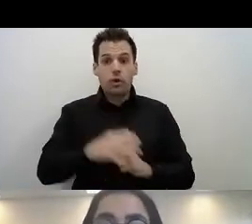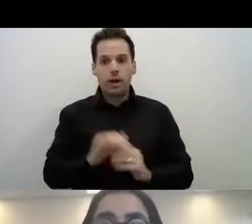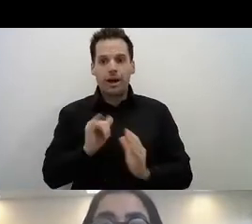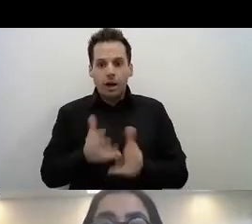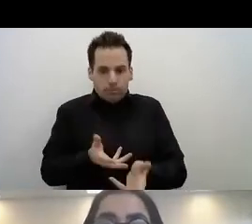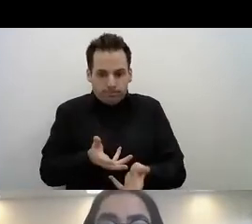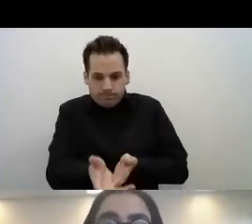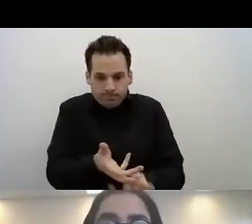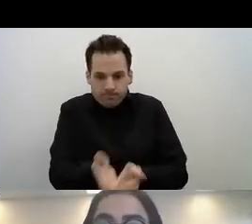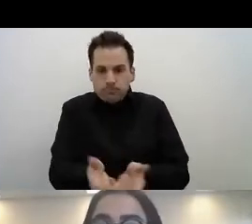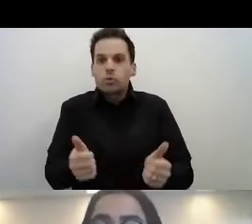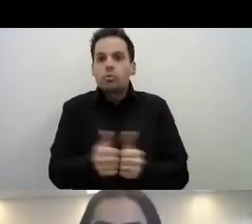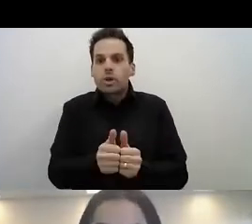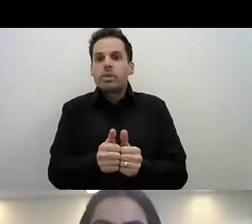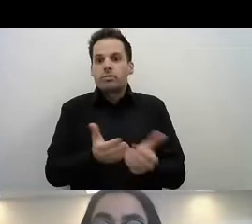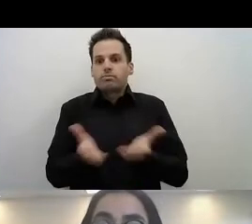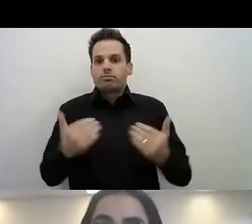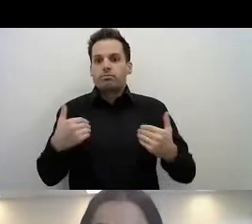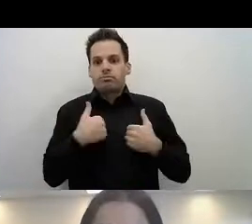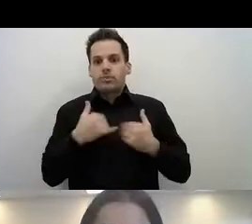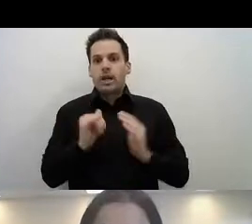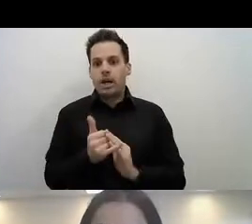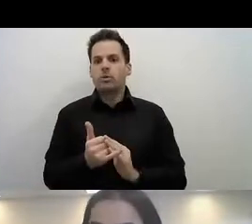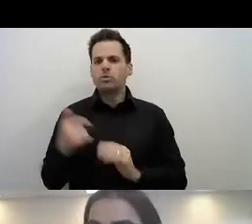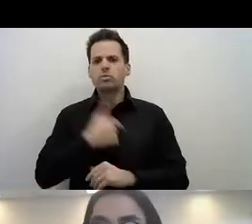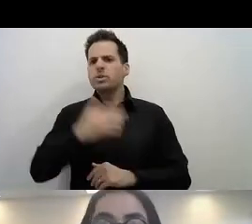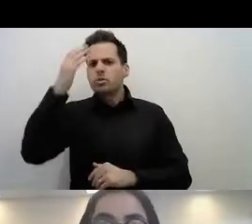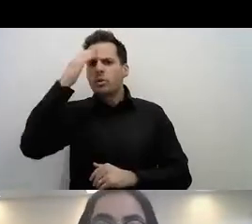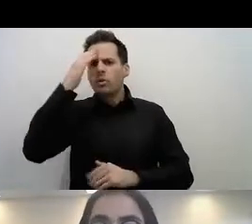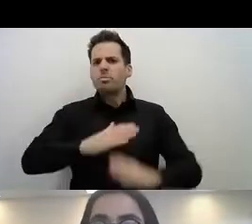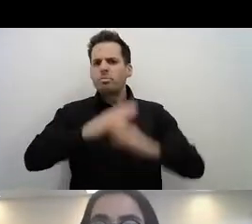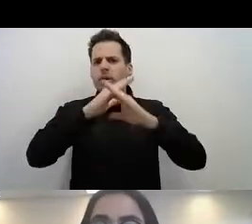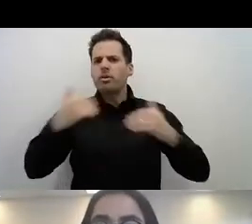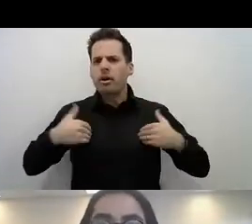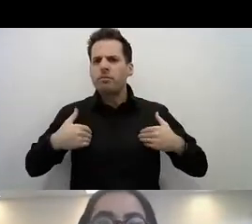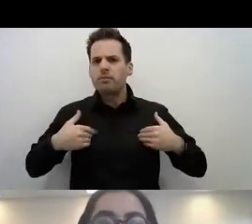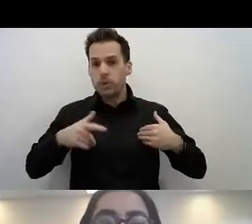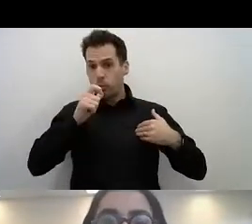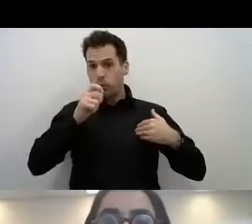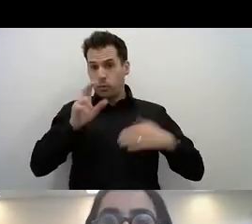we know these barriers to equality exist for people who rely upon service animals